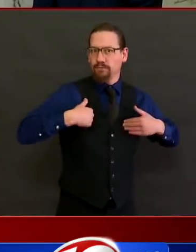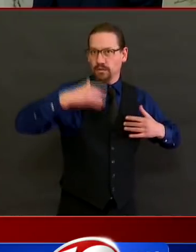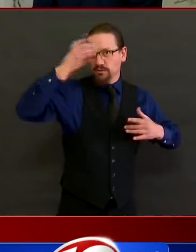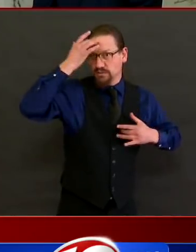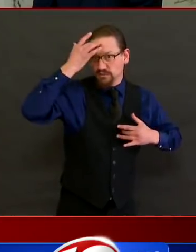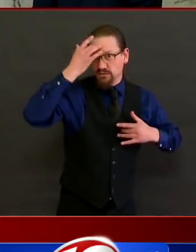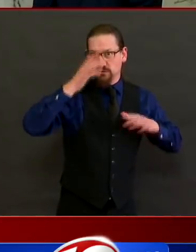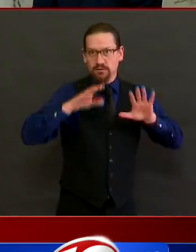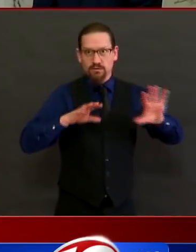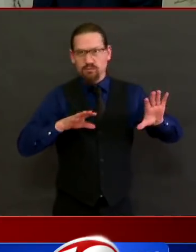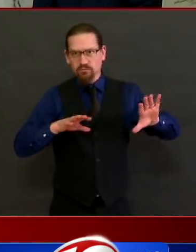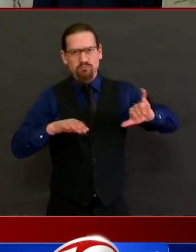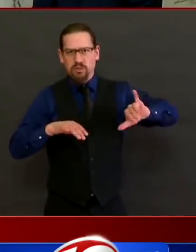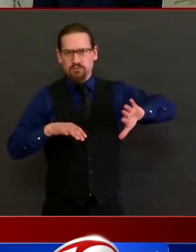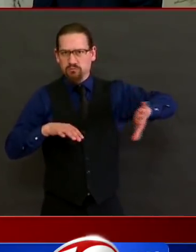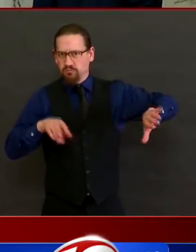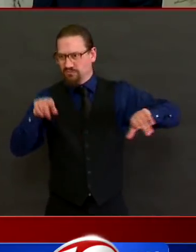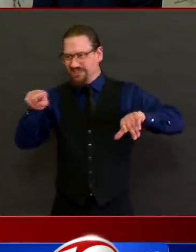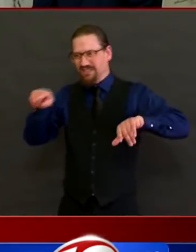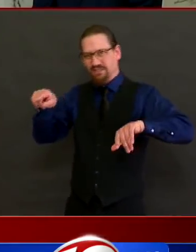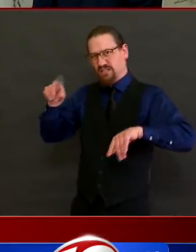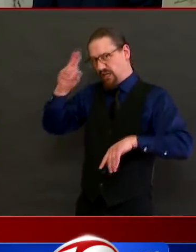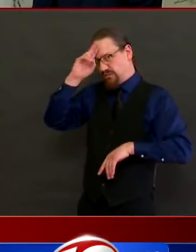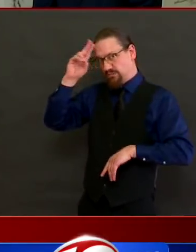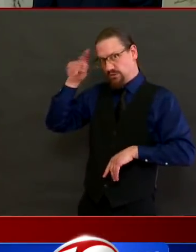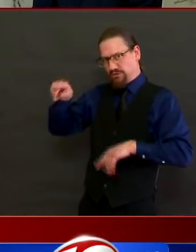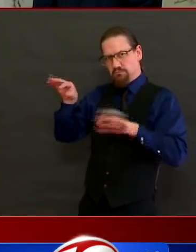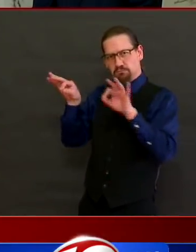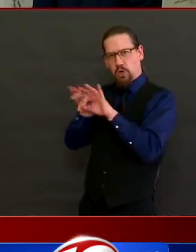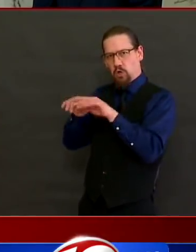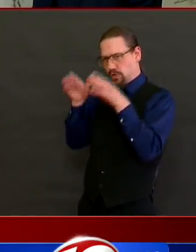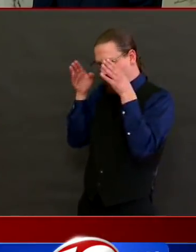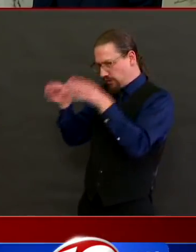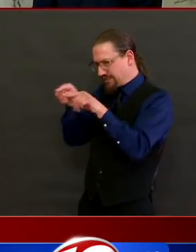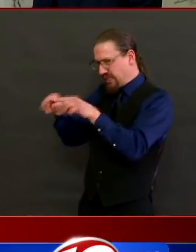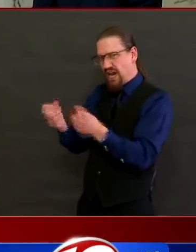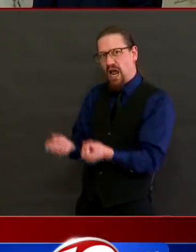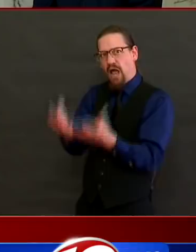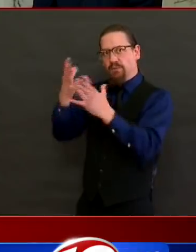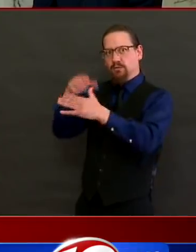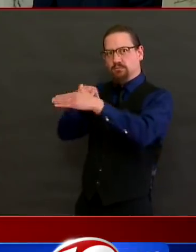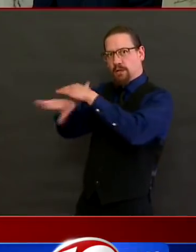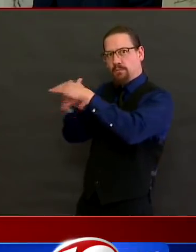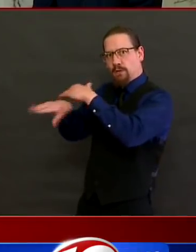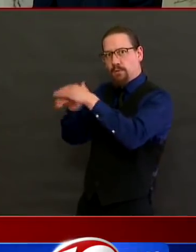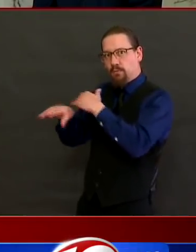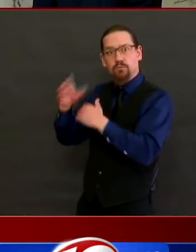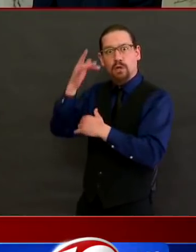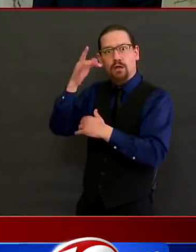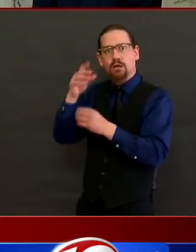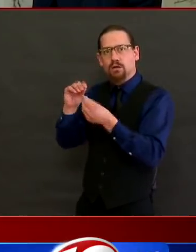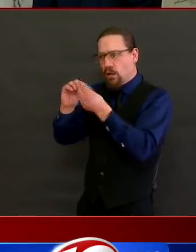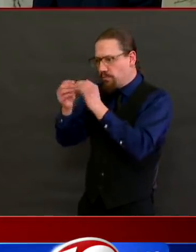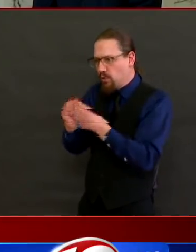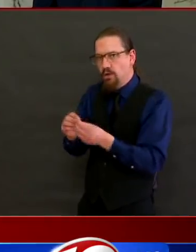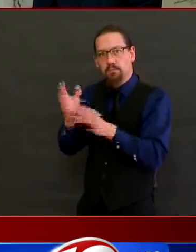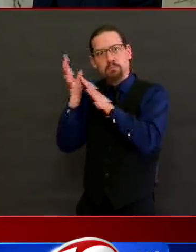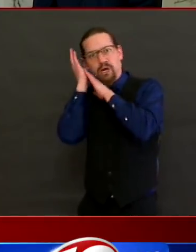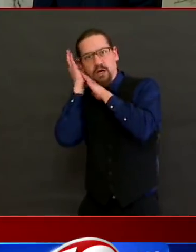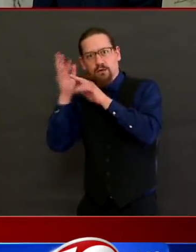BECAUSE WE KNOW WITH CERTAINTY HOW MANY PEOPLE ARE IN THE HOSPITAL. WE KNOW THAT. WE DO NOT REALLY KNOW THE INFECTION RATE.